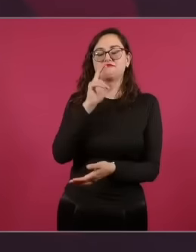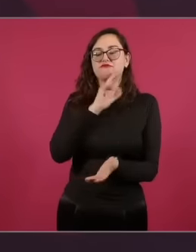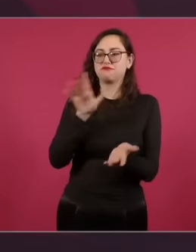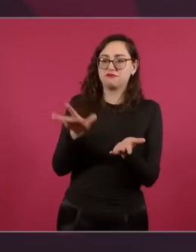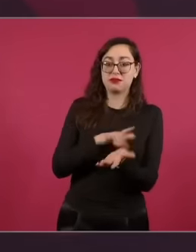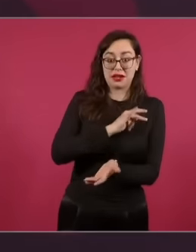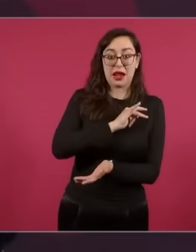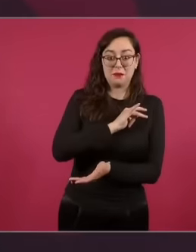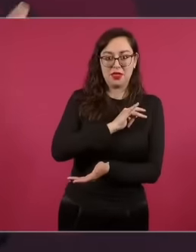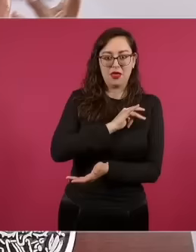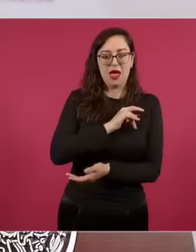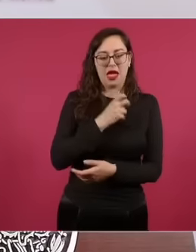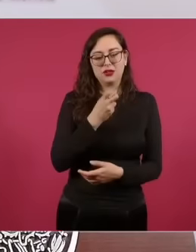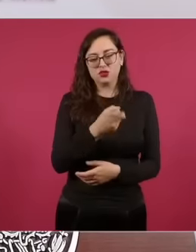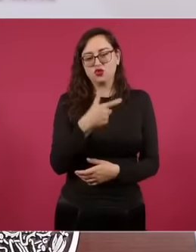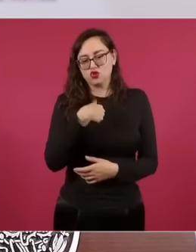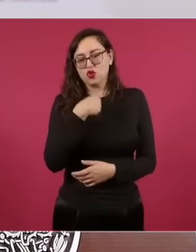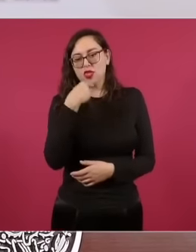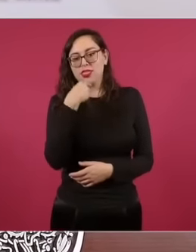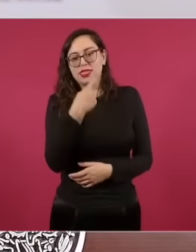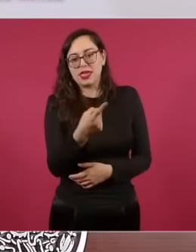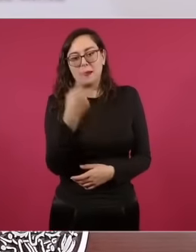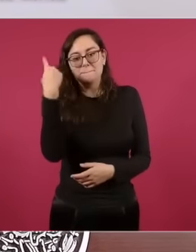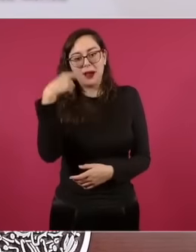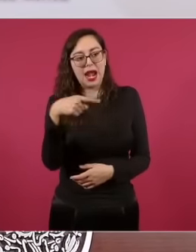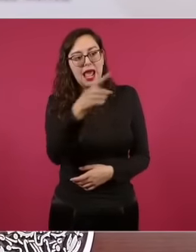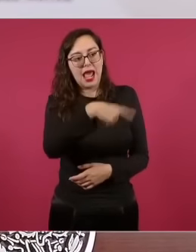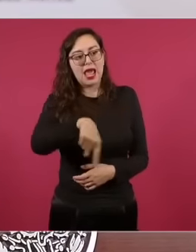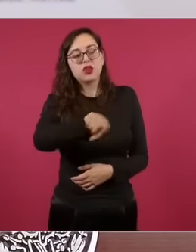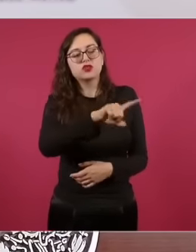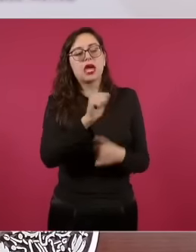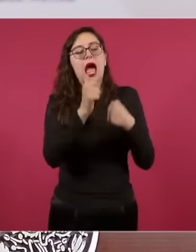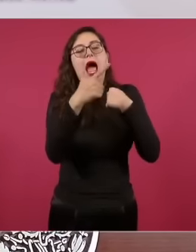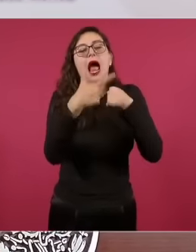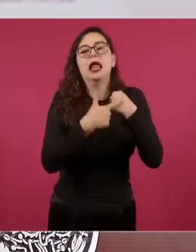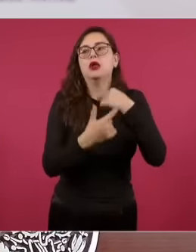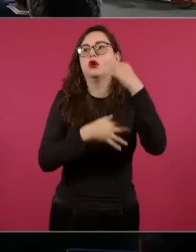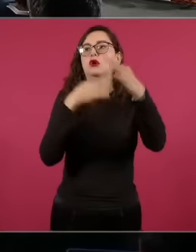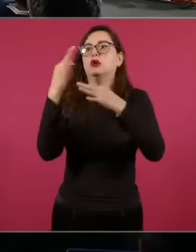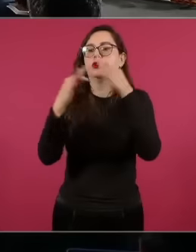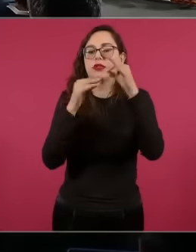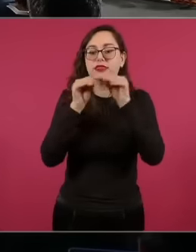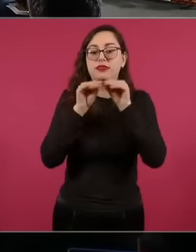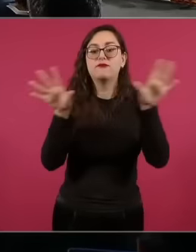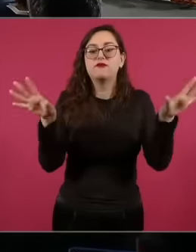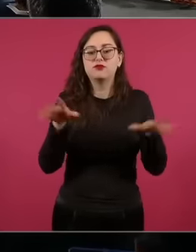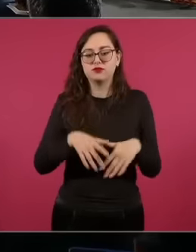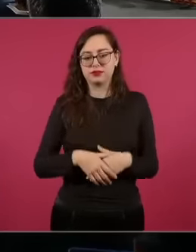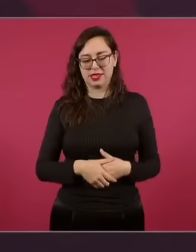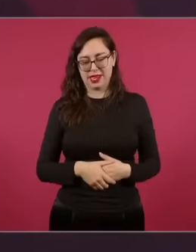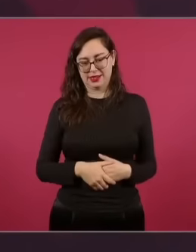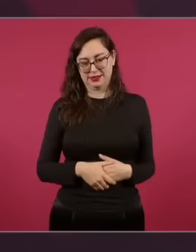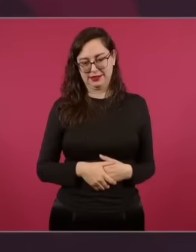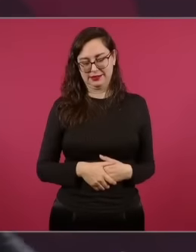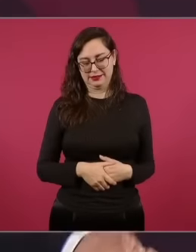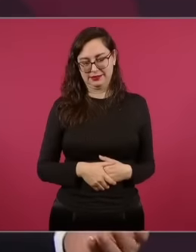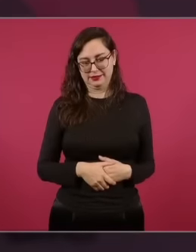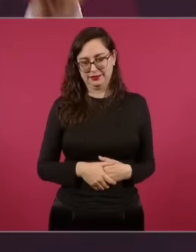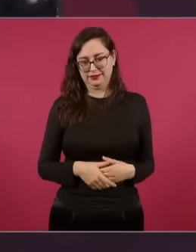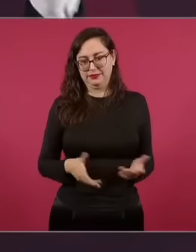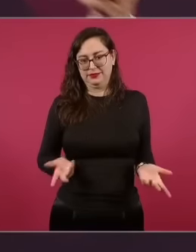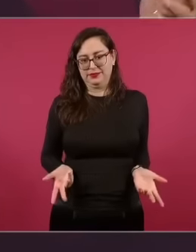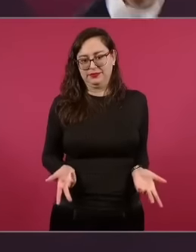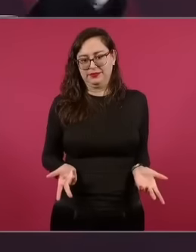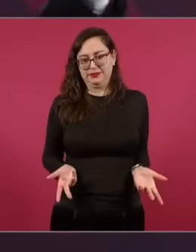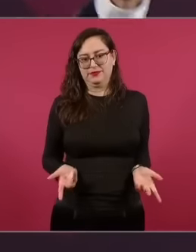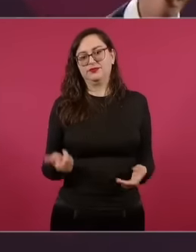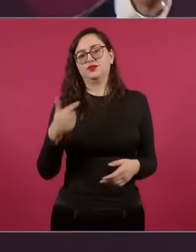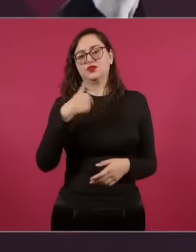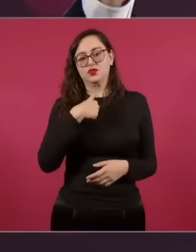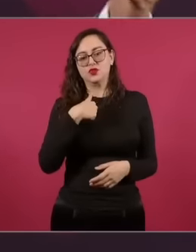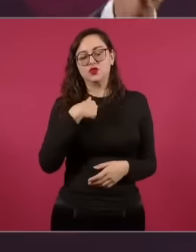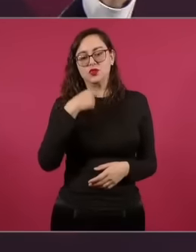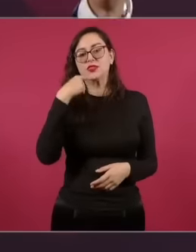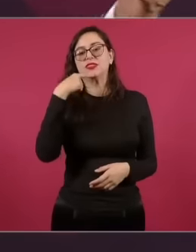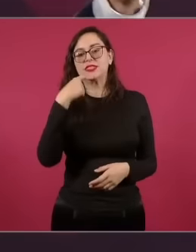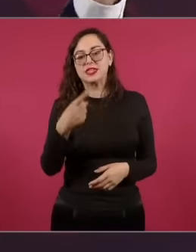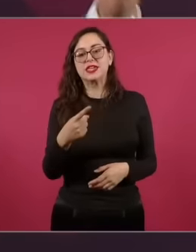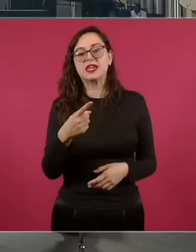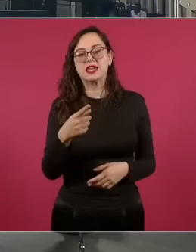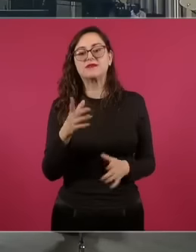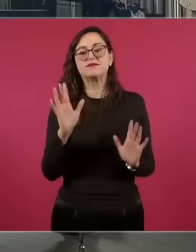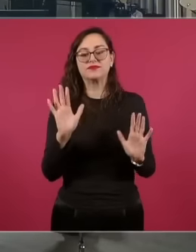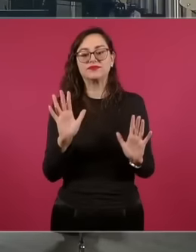and he says, let's see what we can get, president, I, I, I'm going to give them the grade, let's see. There it goes, there